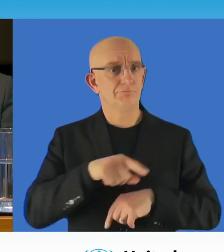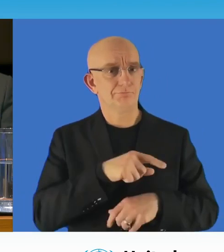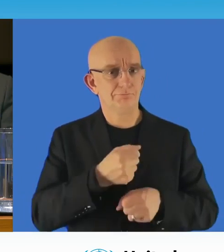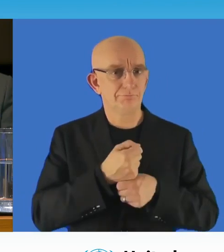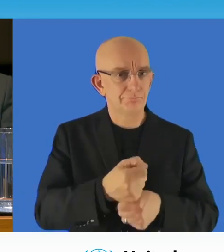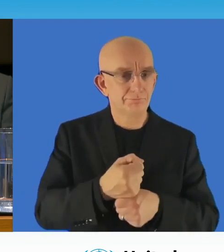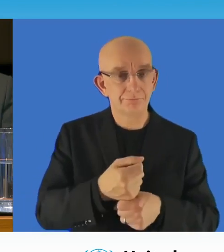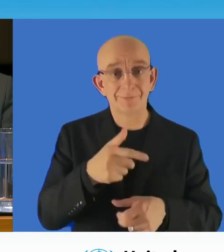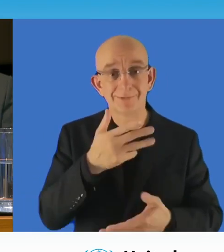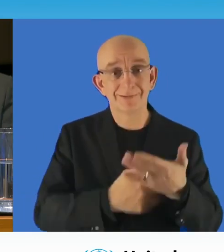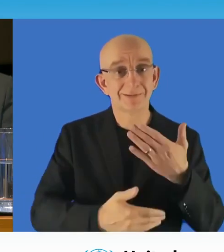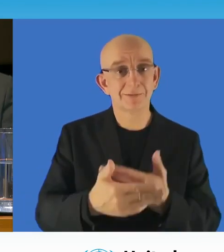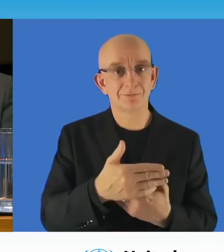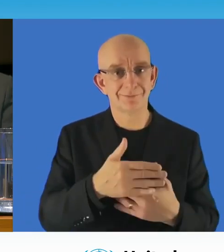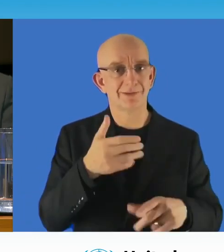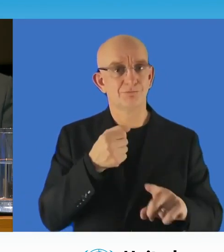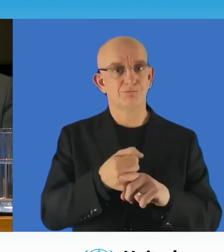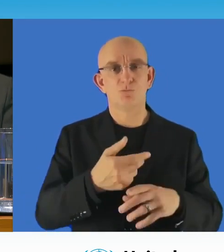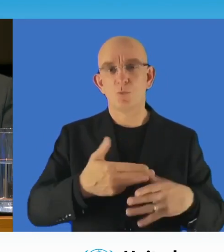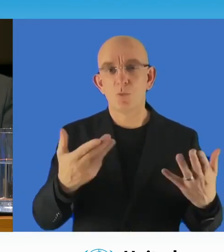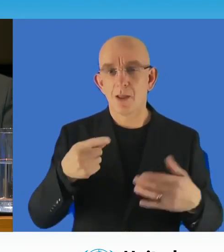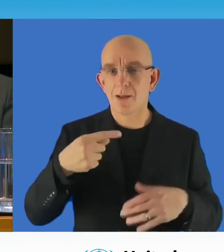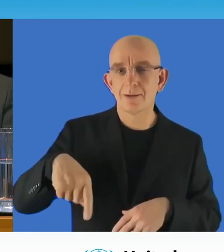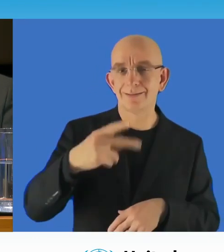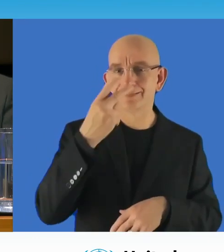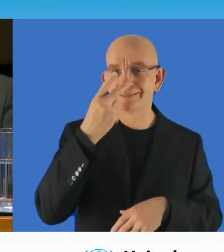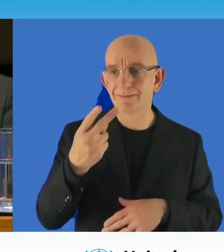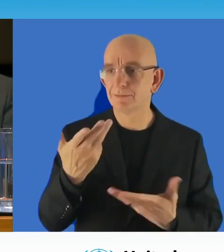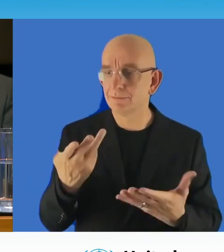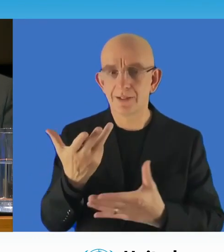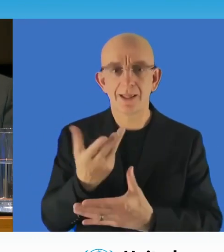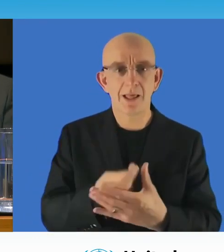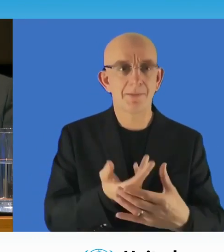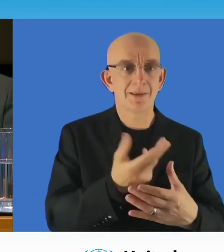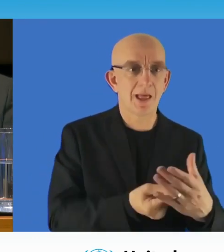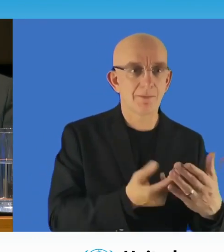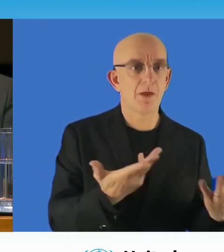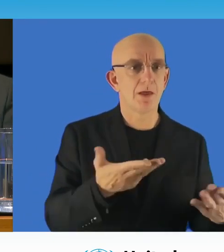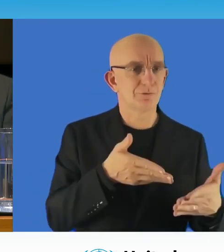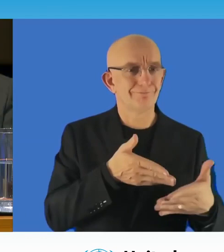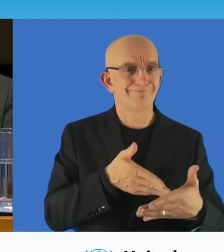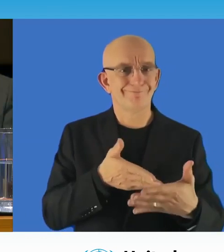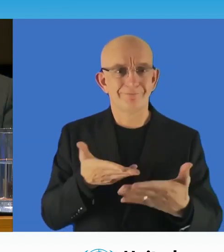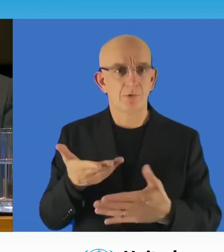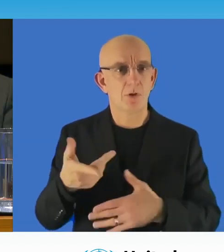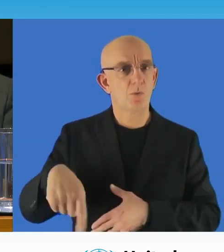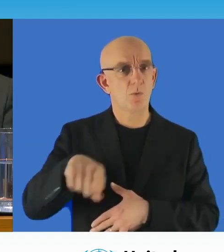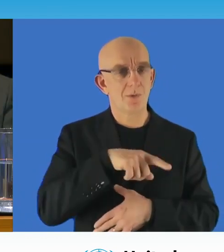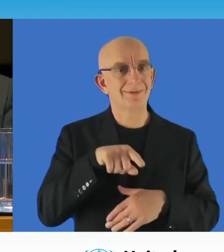right the conference has therefore once again set an example for future sessions to continue